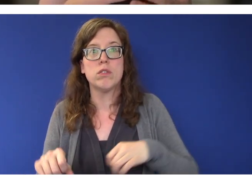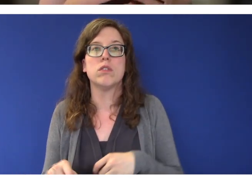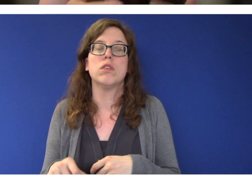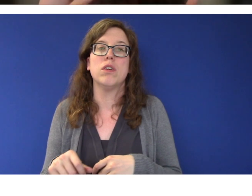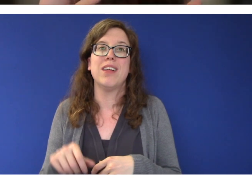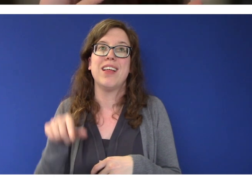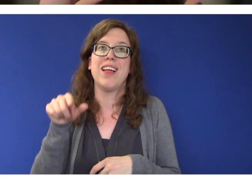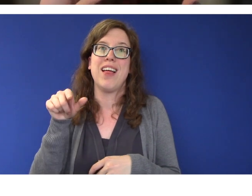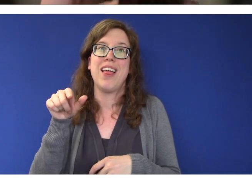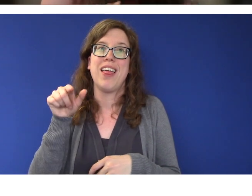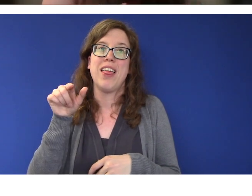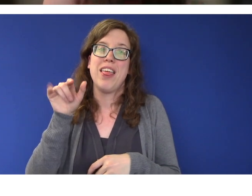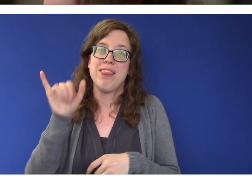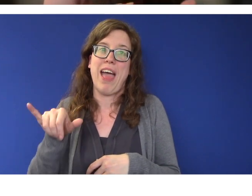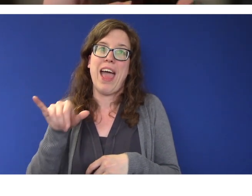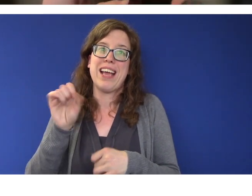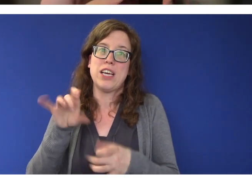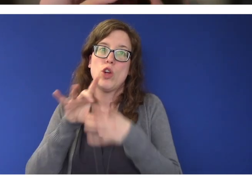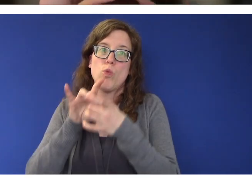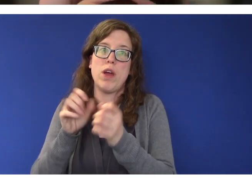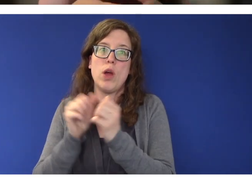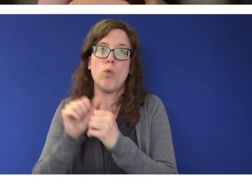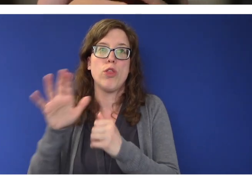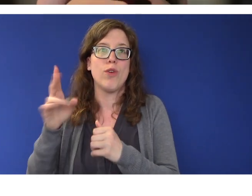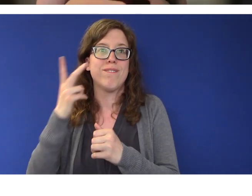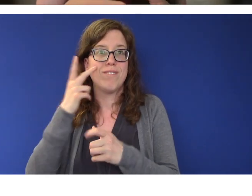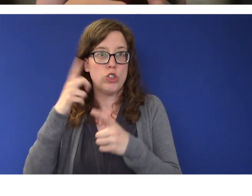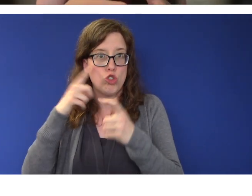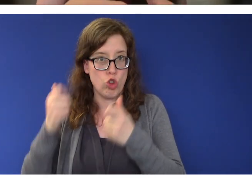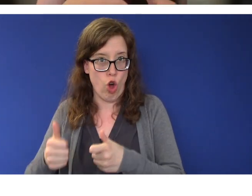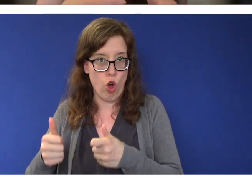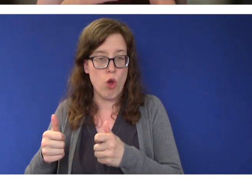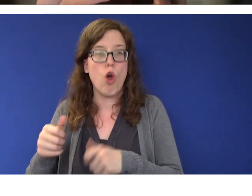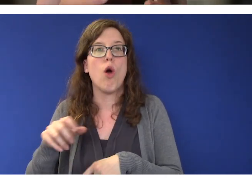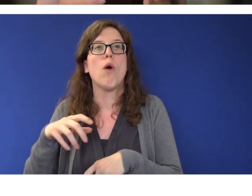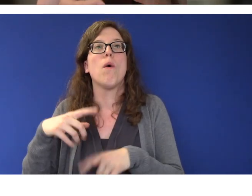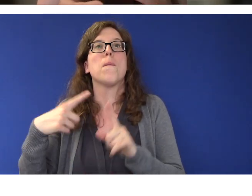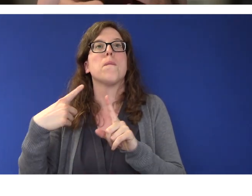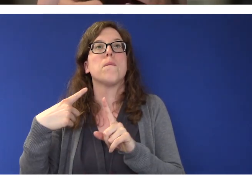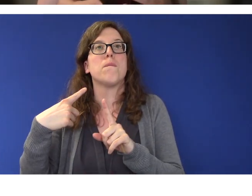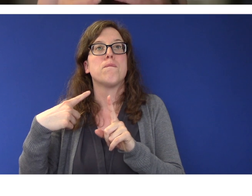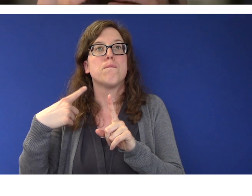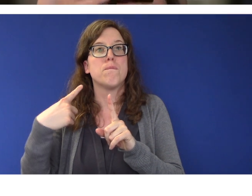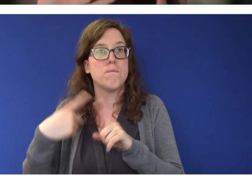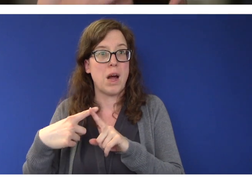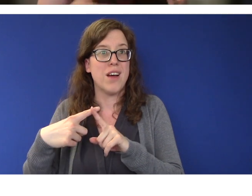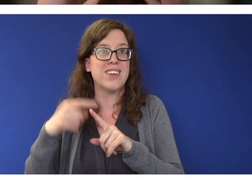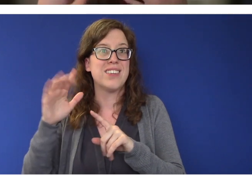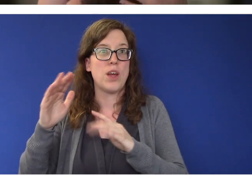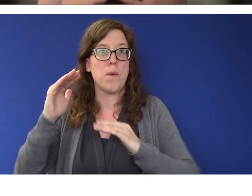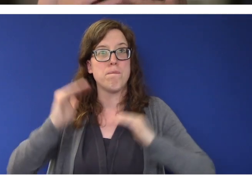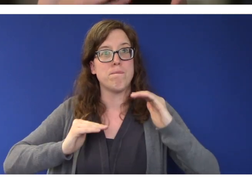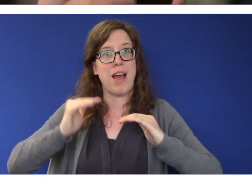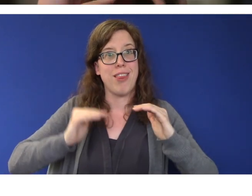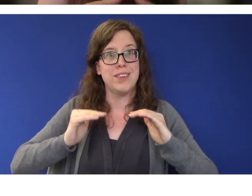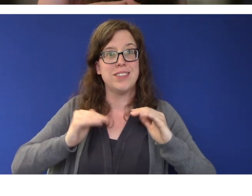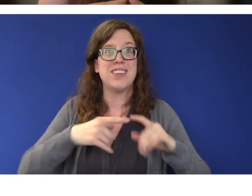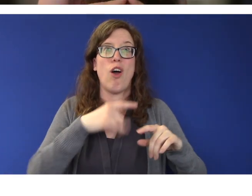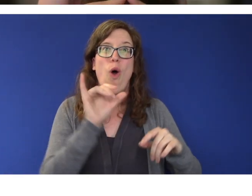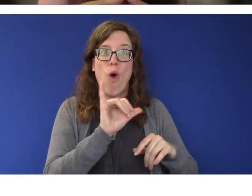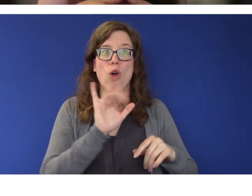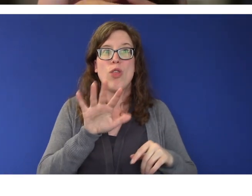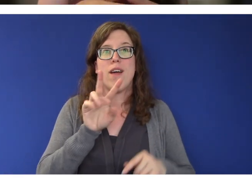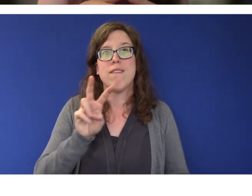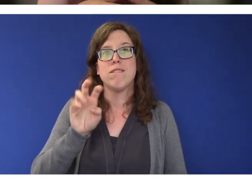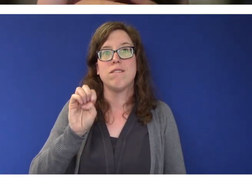to both their compromised vision, but also their balance and their vestibular system.